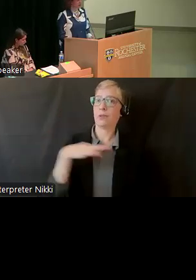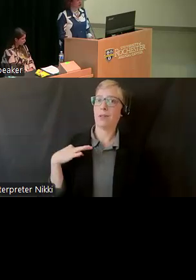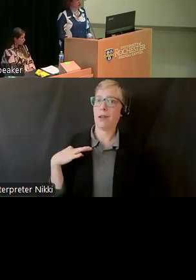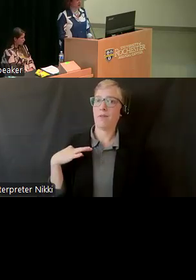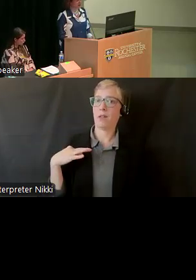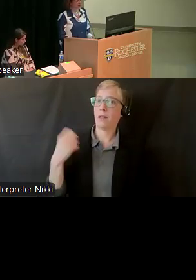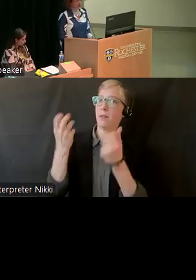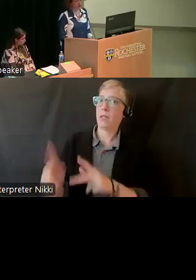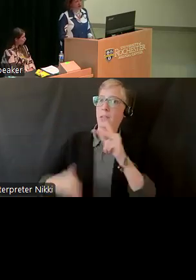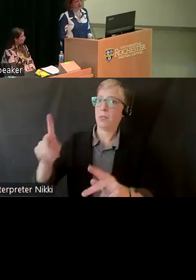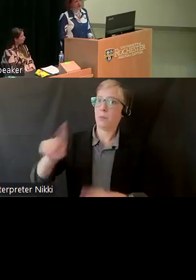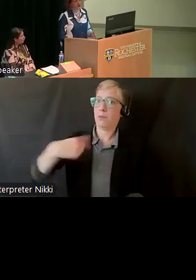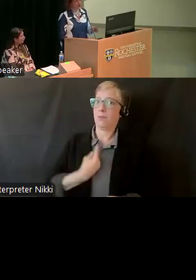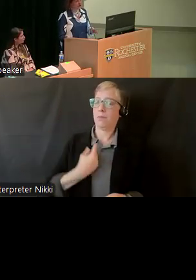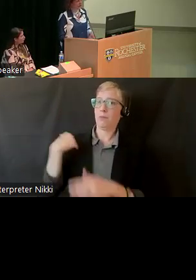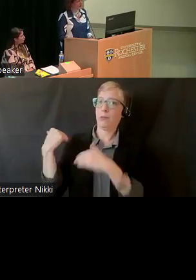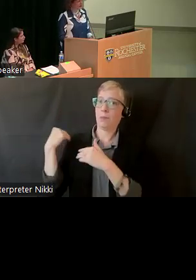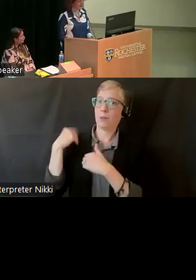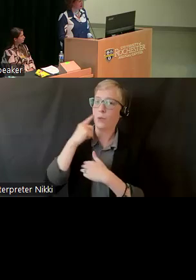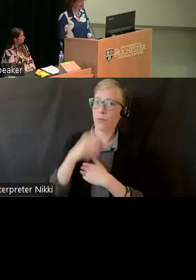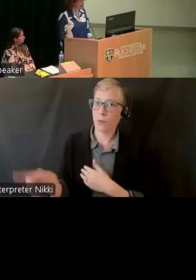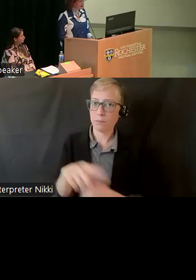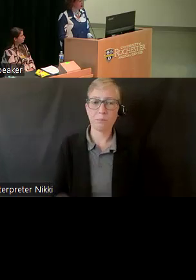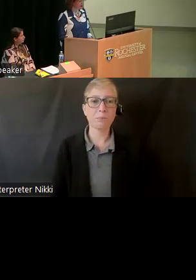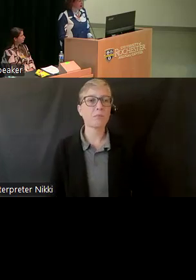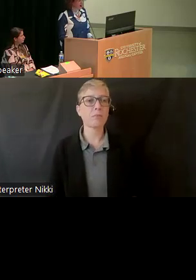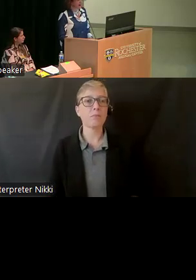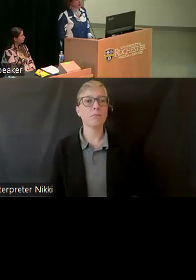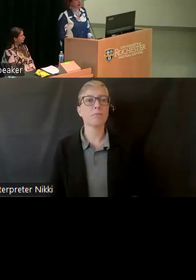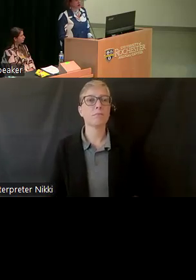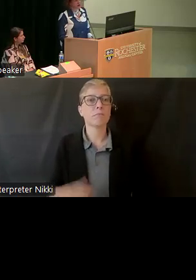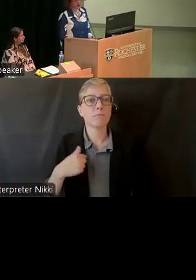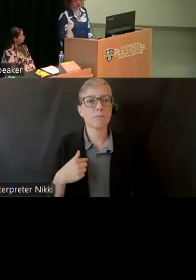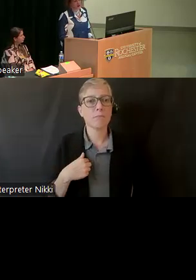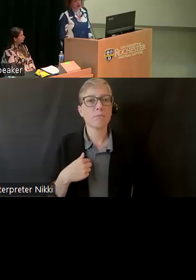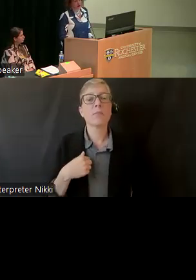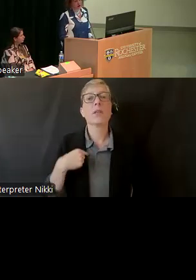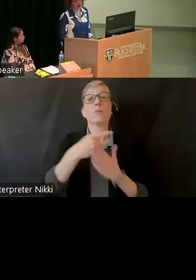the senior director of clinical operations for four licensed clinics and I am the project lead in